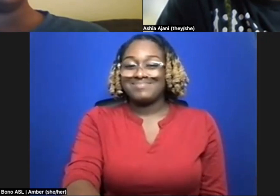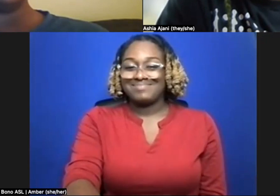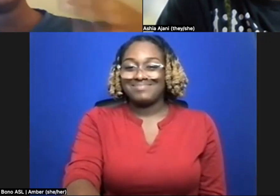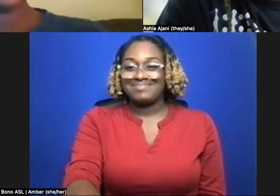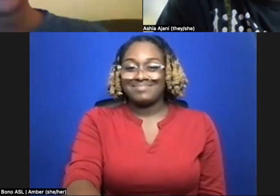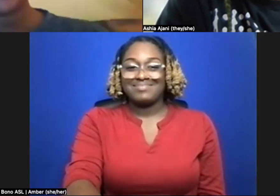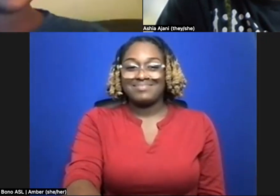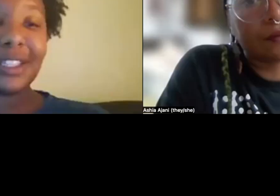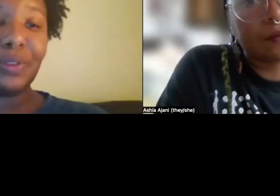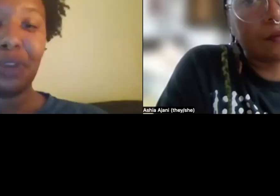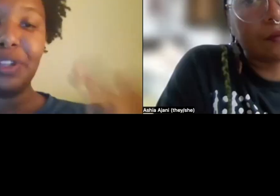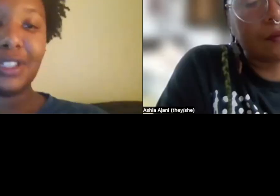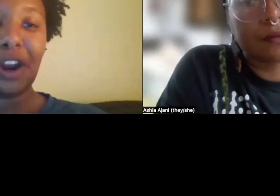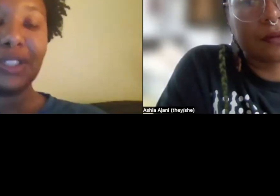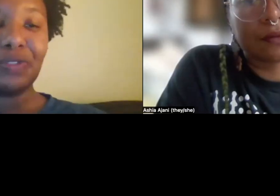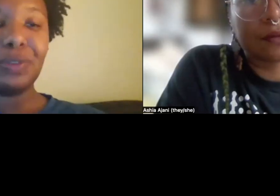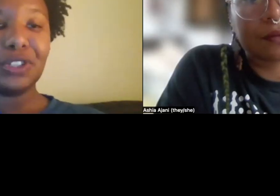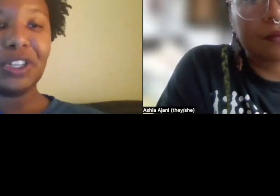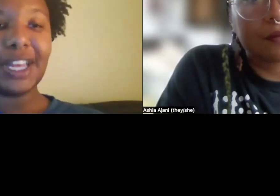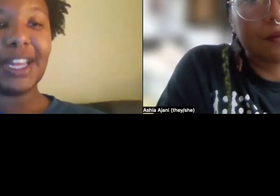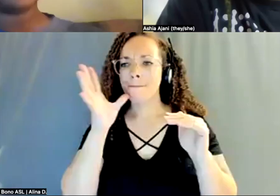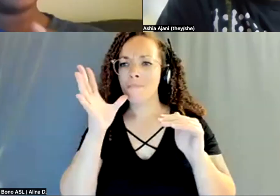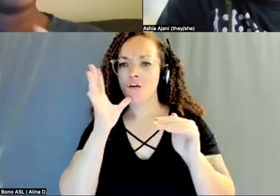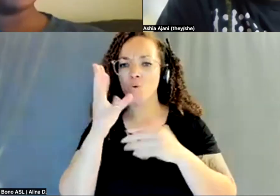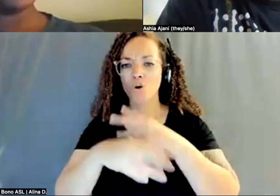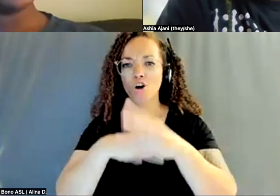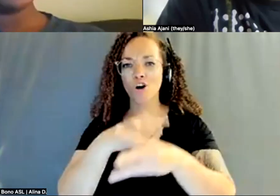reaches hands in the future, which is hearts in the future, is that like when they read it and